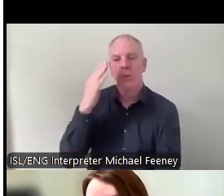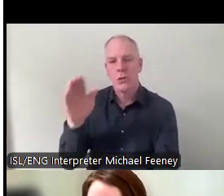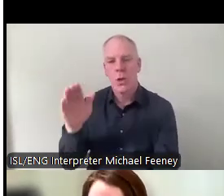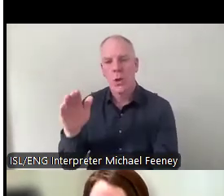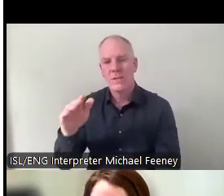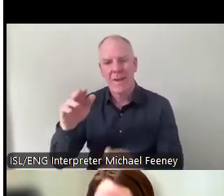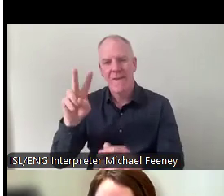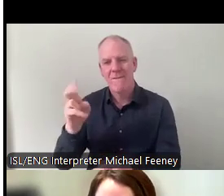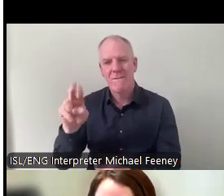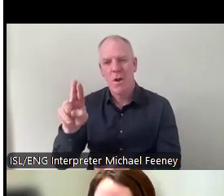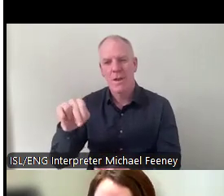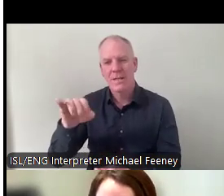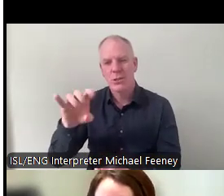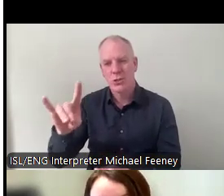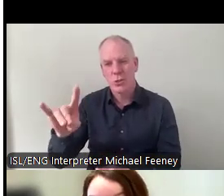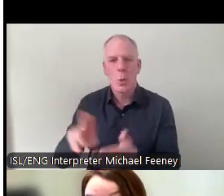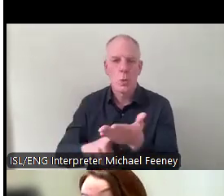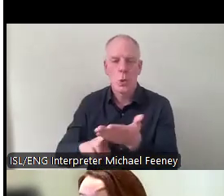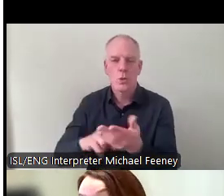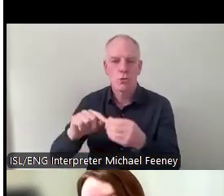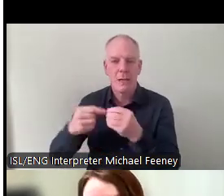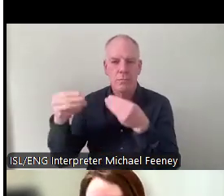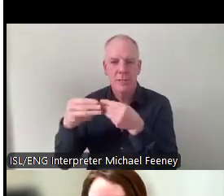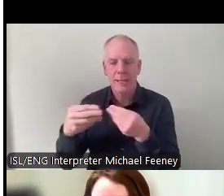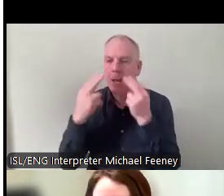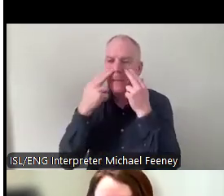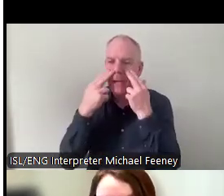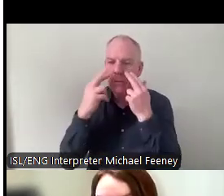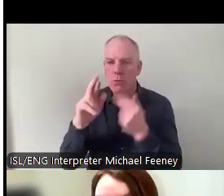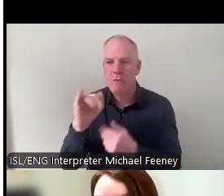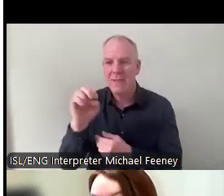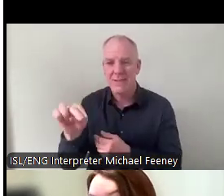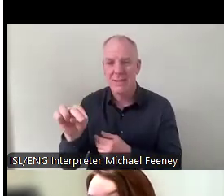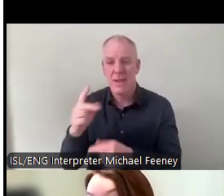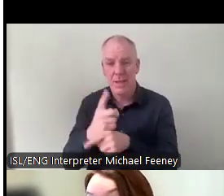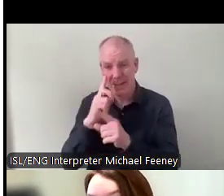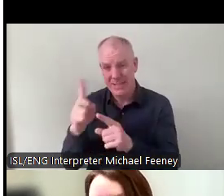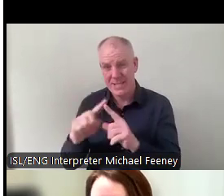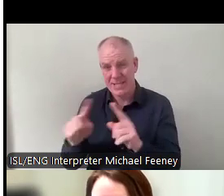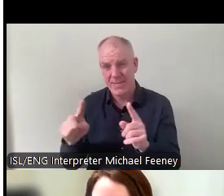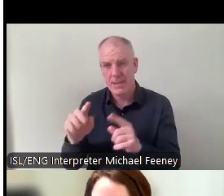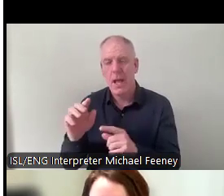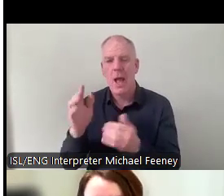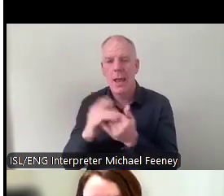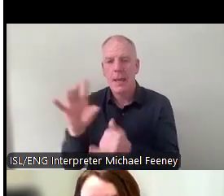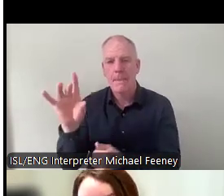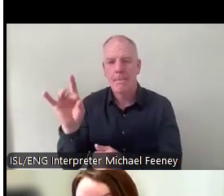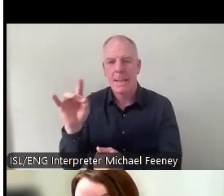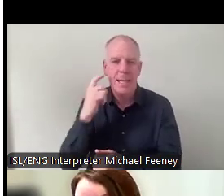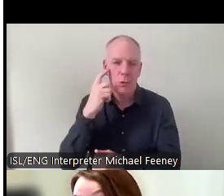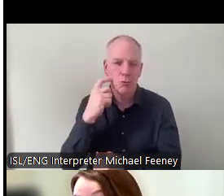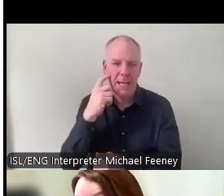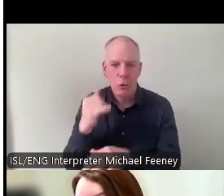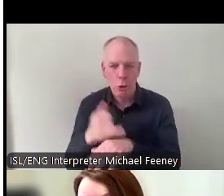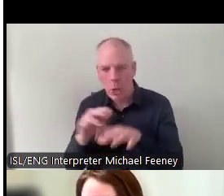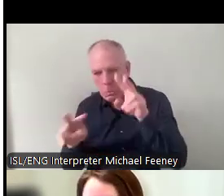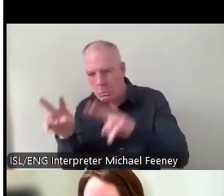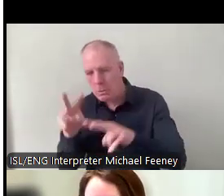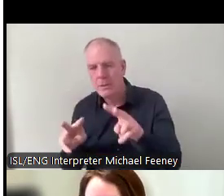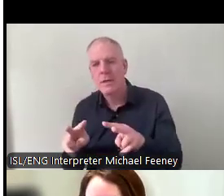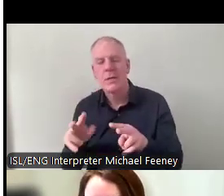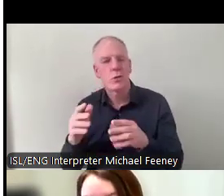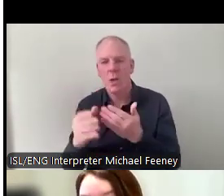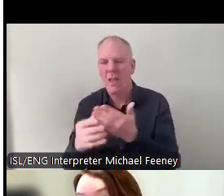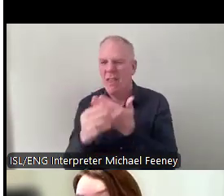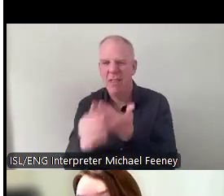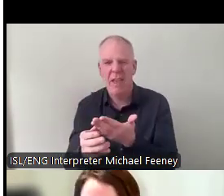painting. The natural resin coatings in the varnish can be seen with a milky green colour, so it just shows how thick and uneven the coatings across the surface of the